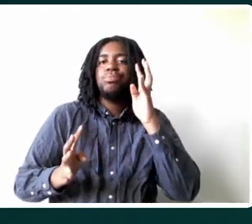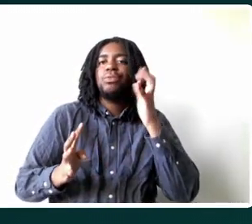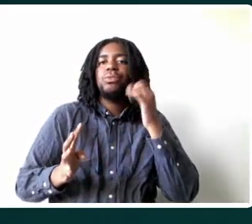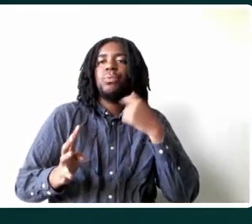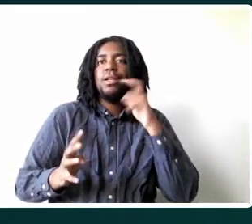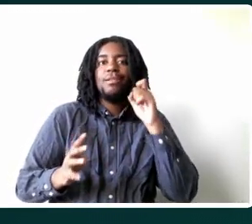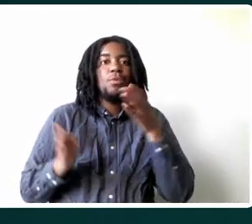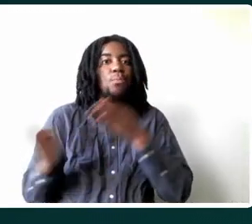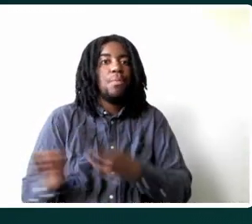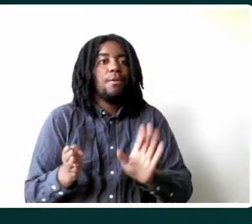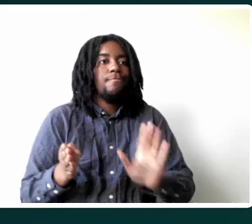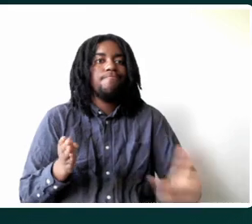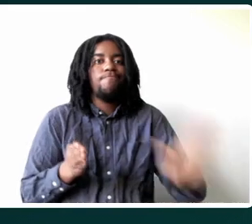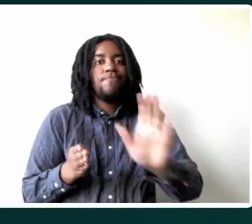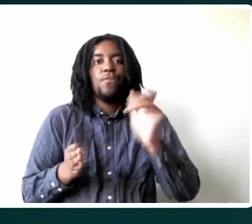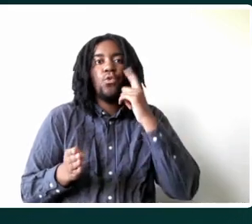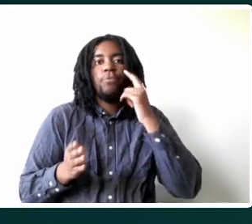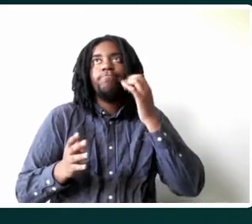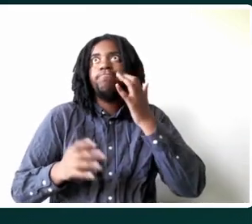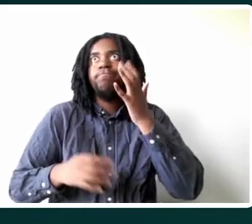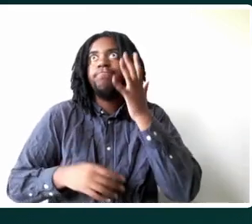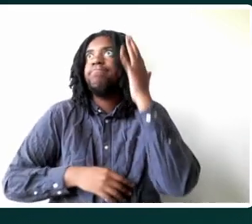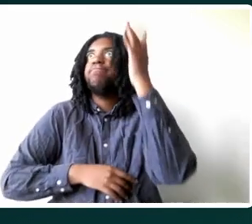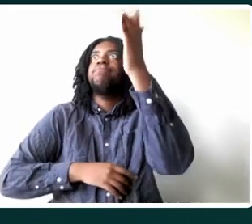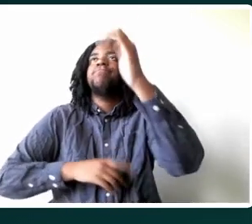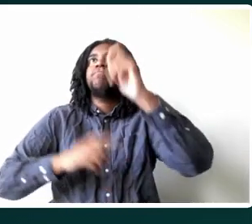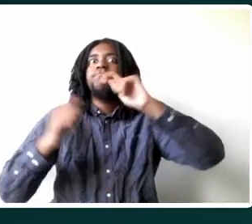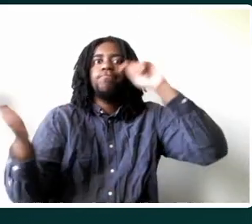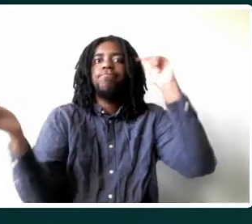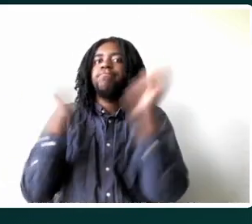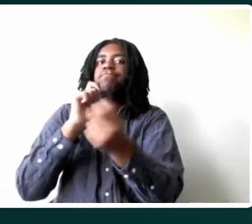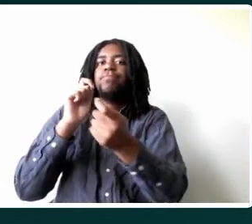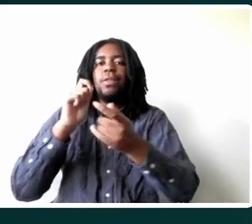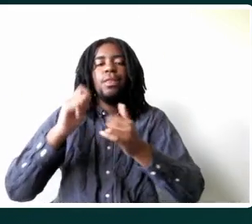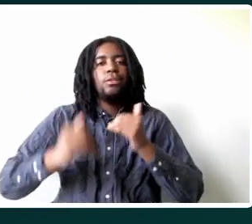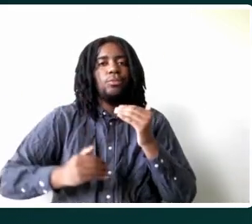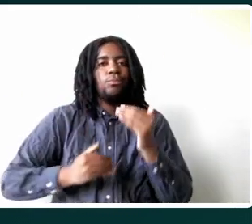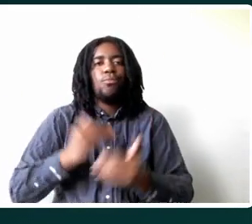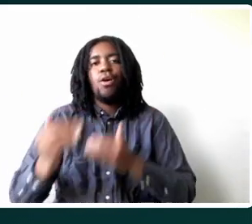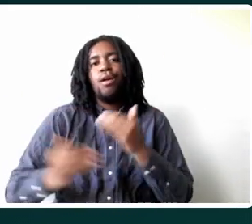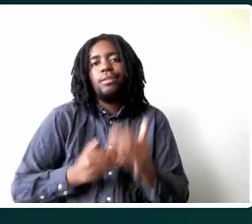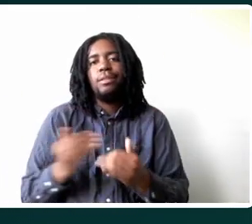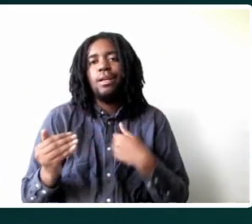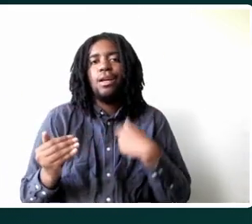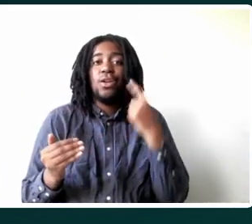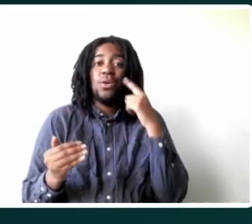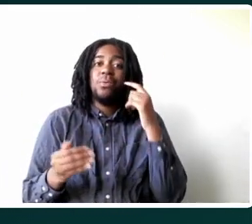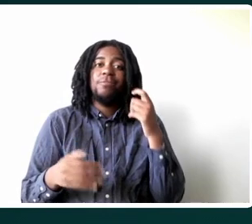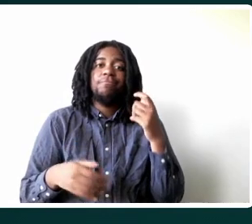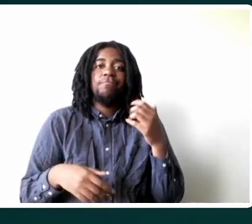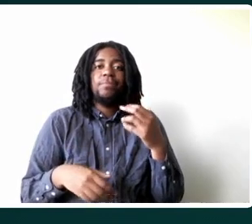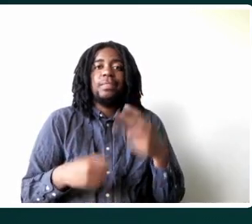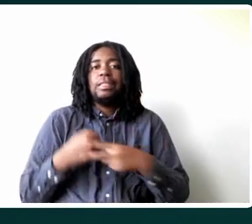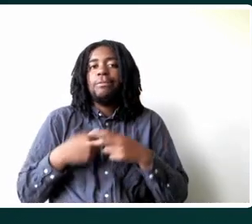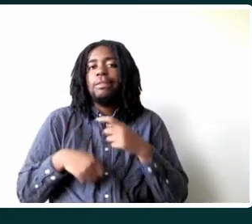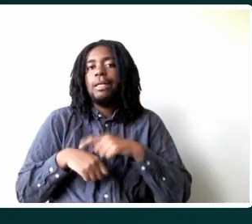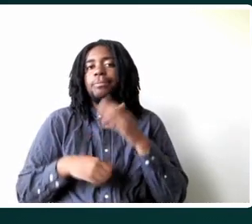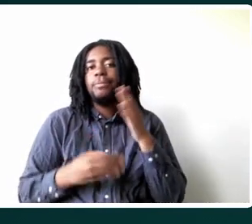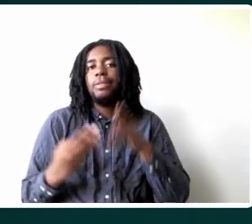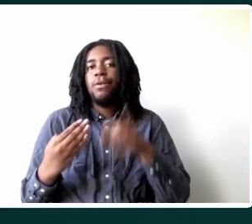And that's kind of the process we go through. And I know we're going to have some time at the end for some Q and A. So, if you have any questions in the chat, feel free to put those in there about